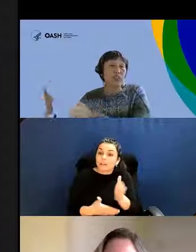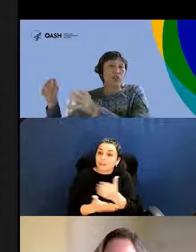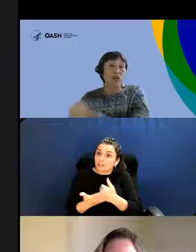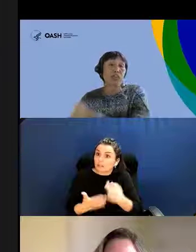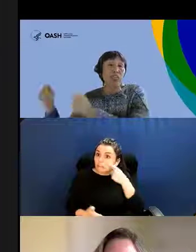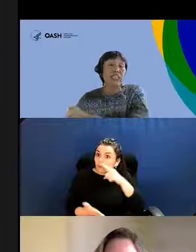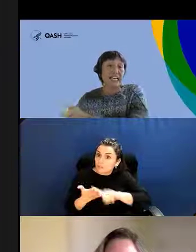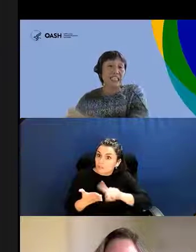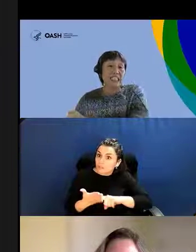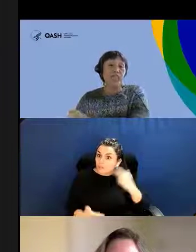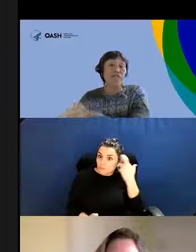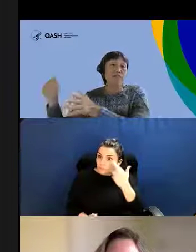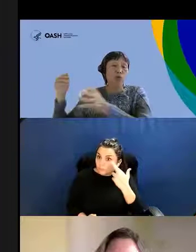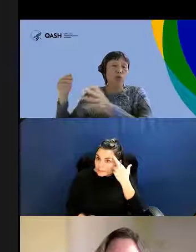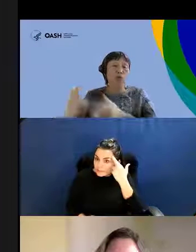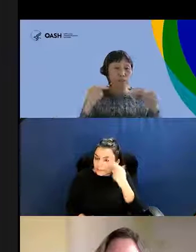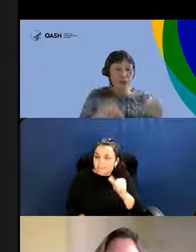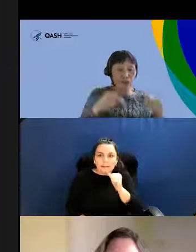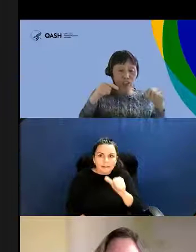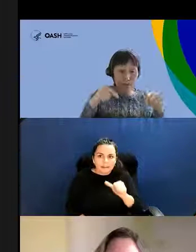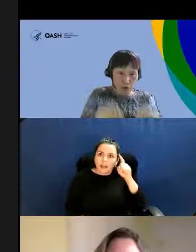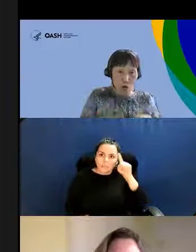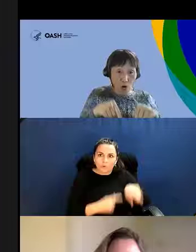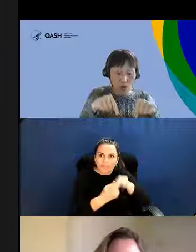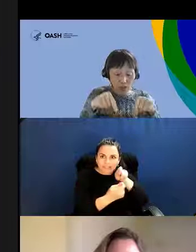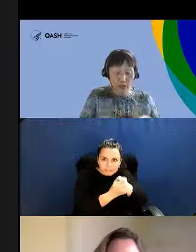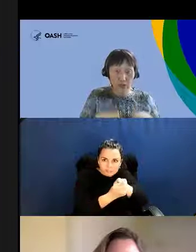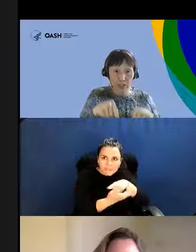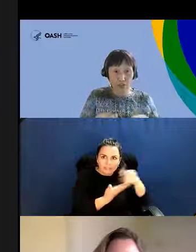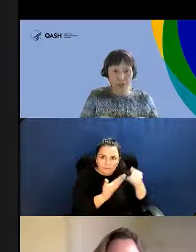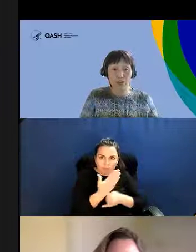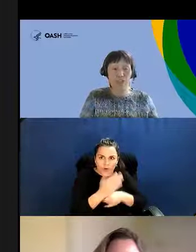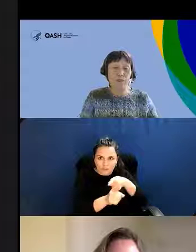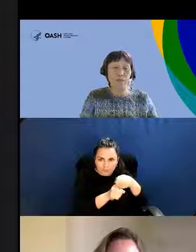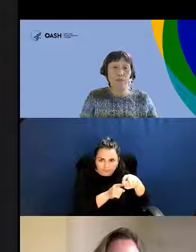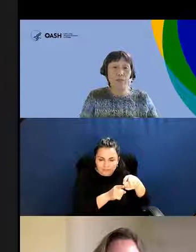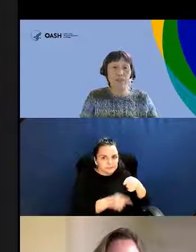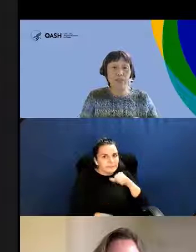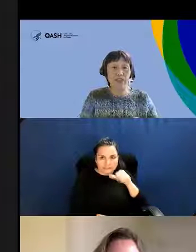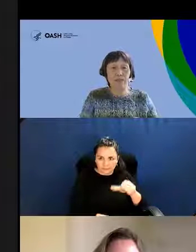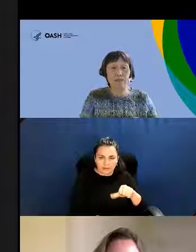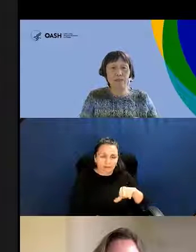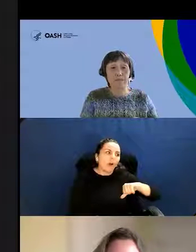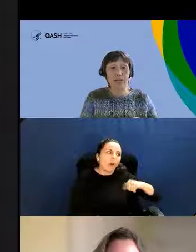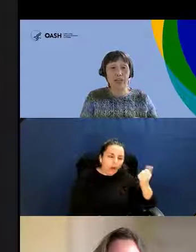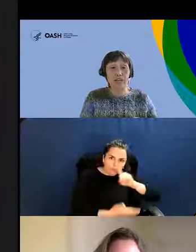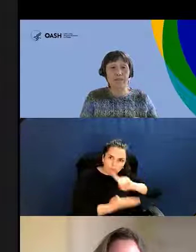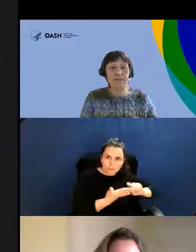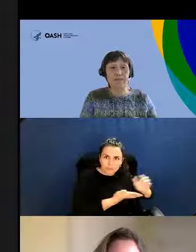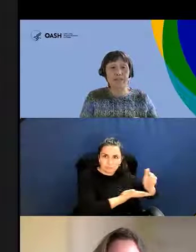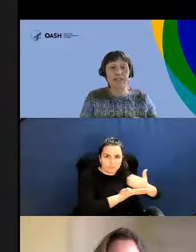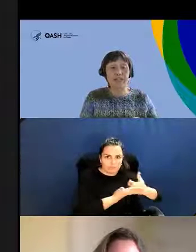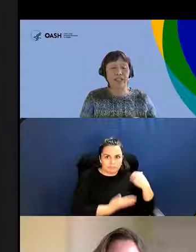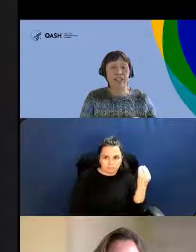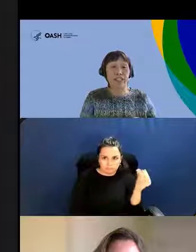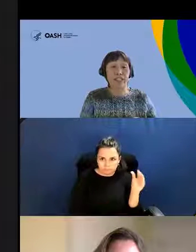it's not collected for the purpose of your current research you're proposing as a project to get funding.